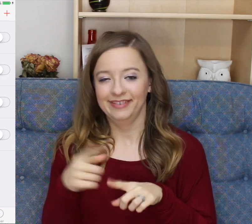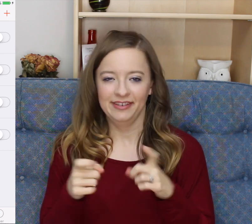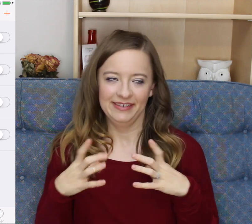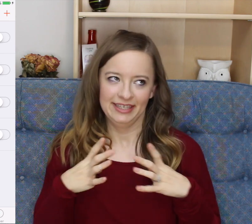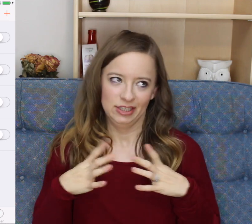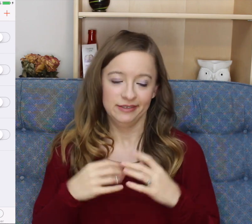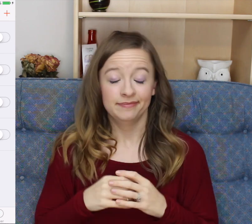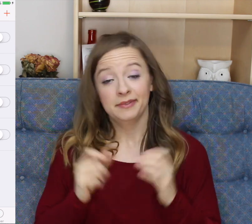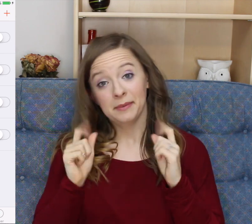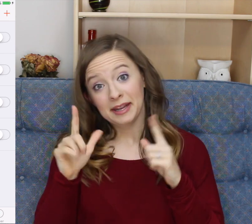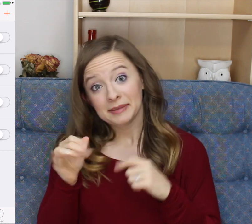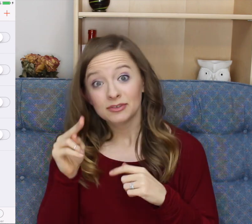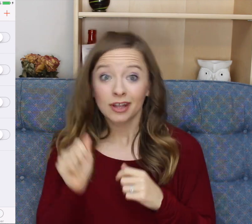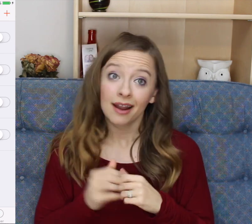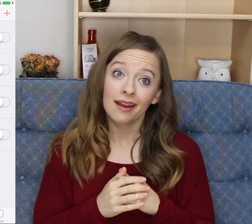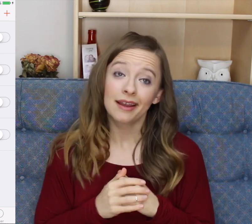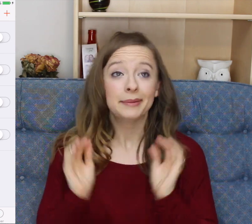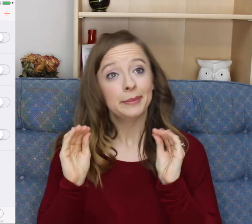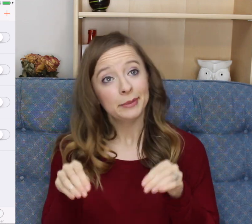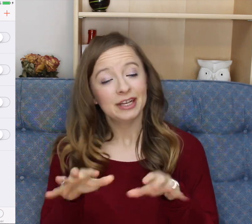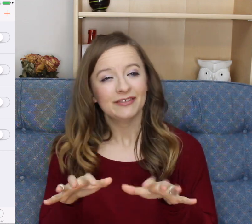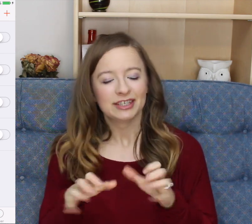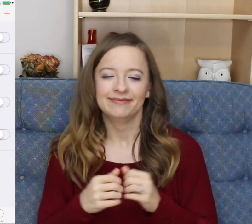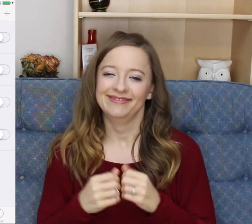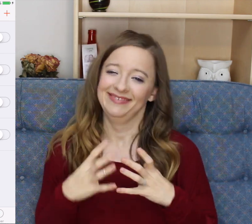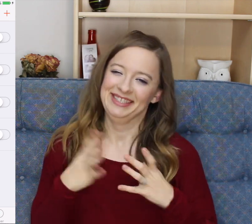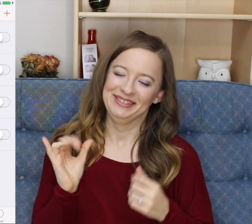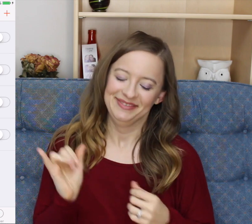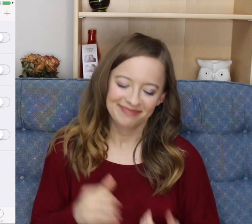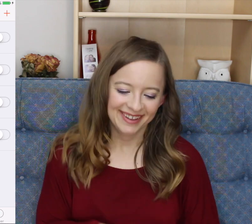Waking up Jenna, putting things in the freezer is from vacation too.